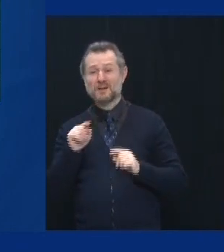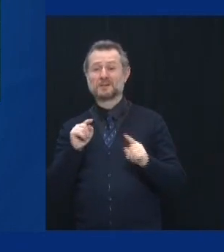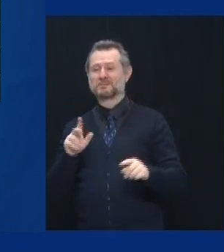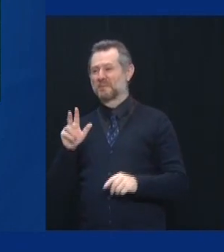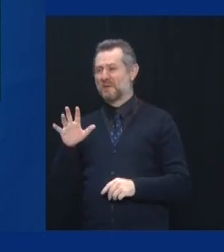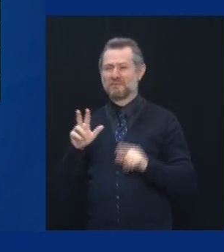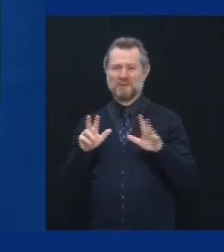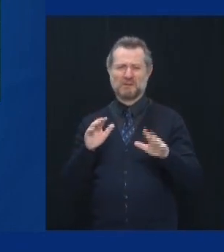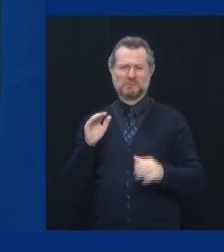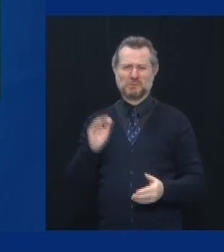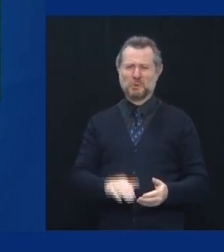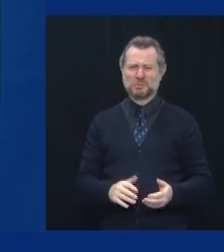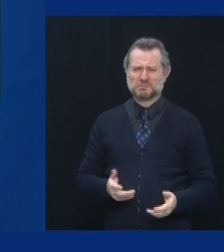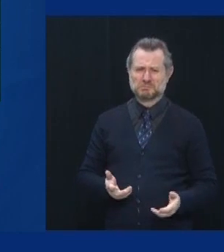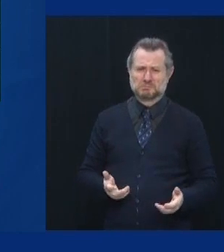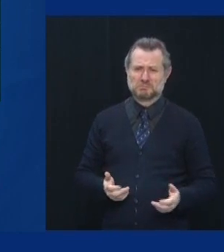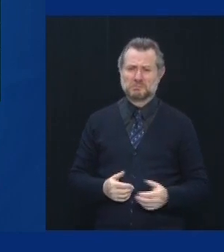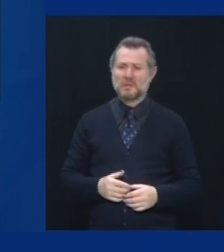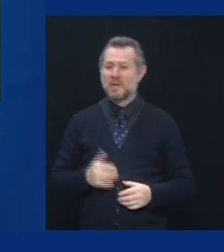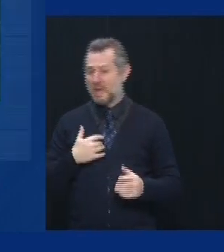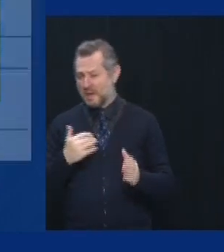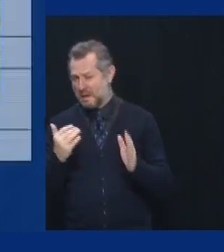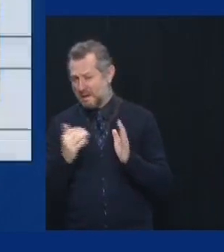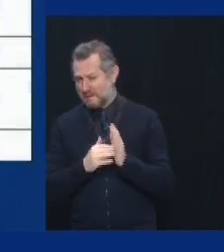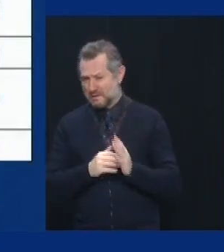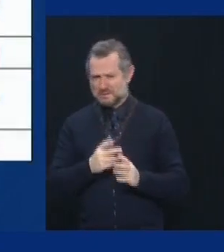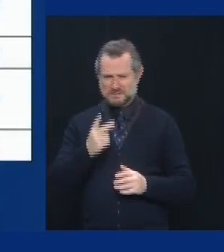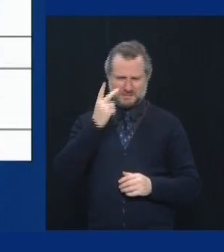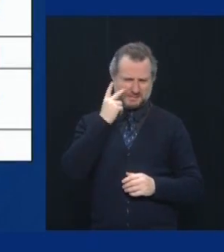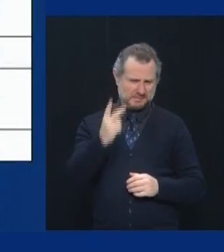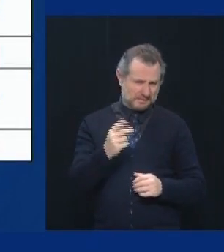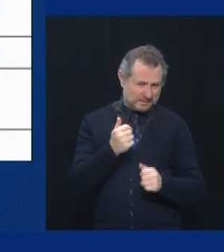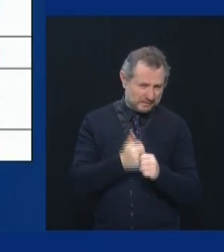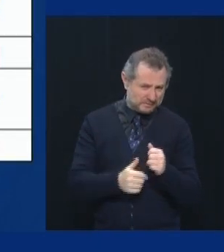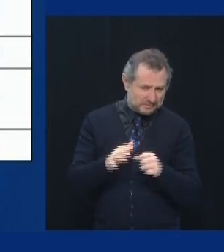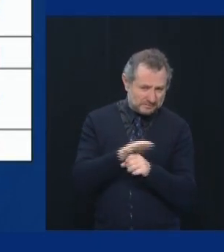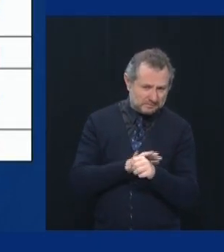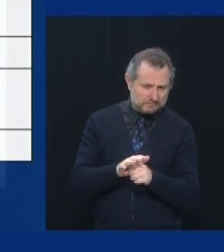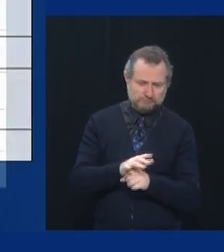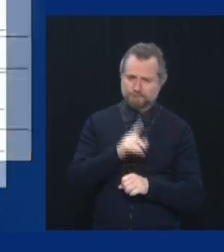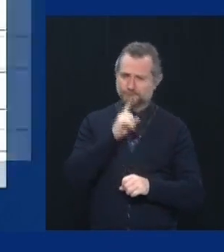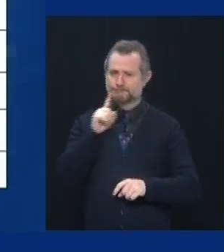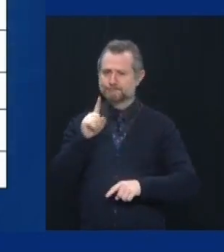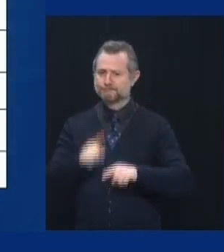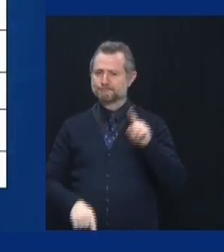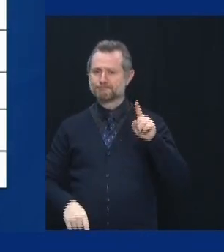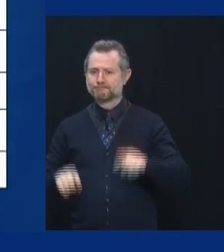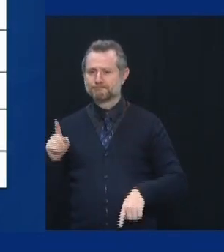NEW YORK CITY, 93-27. BELLEVUE 29.